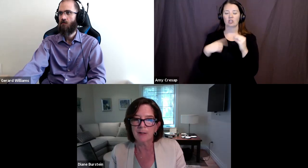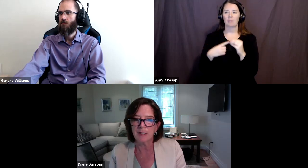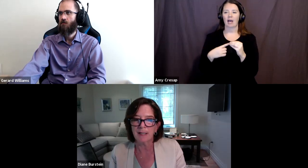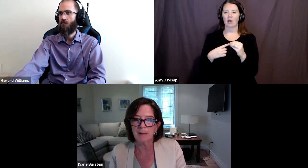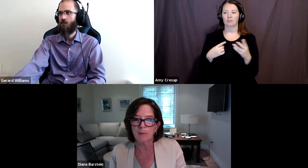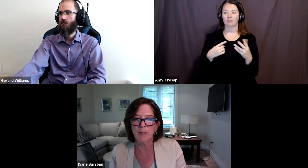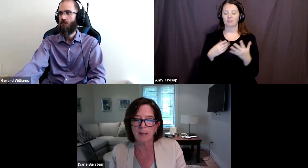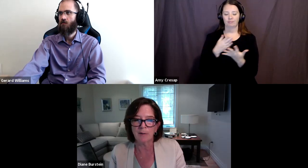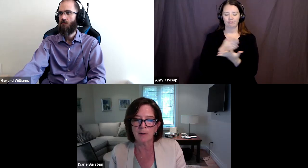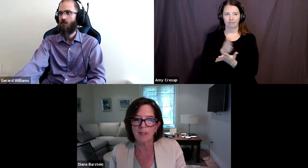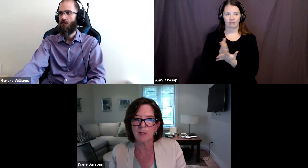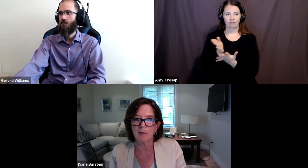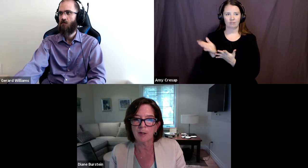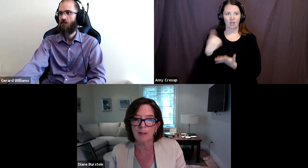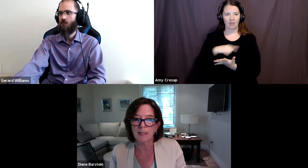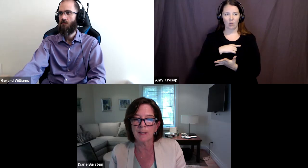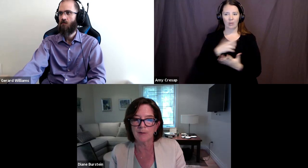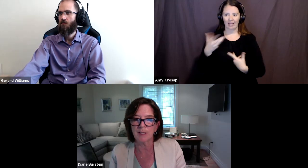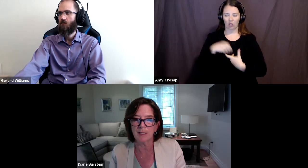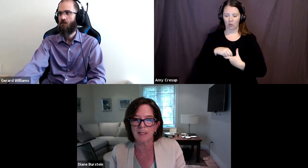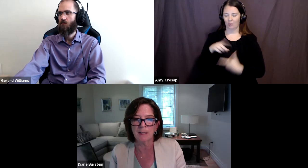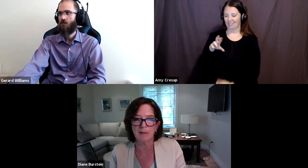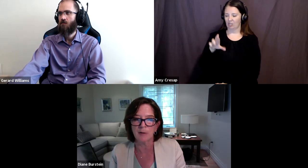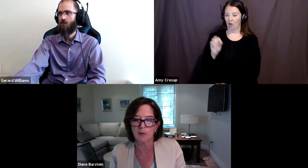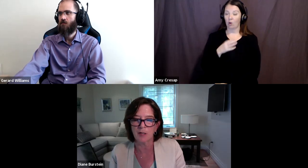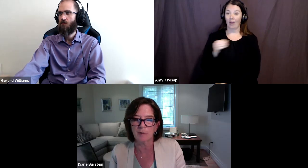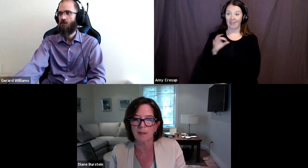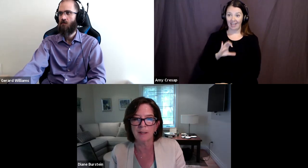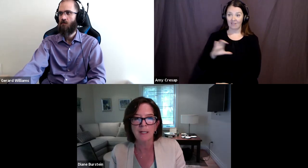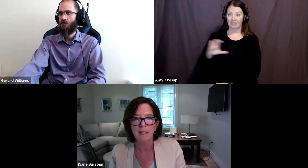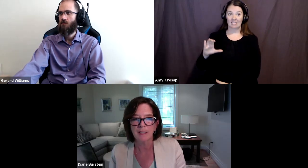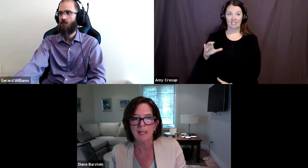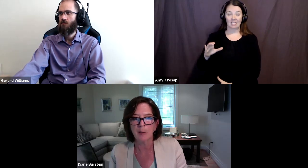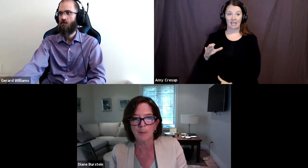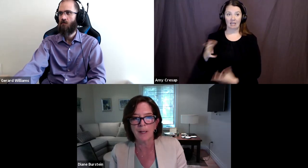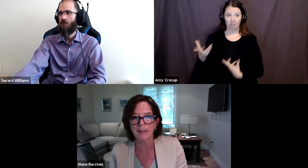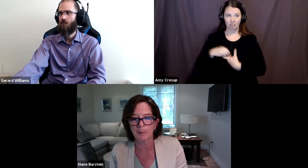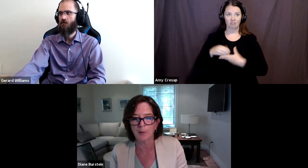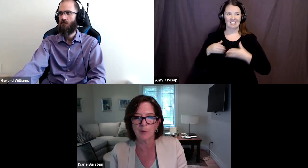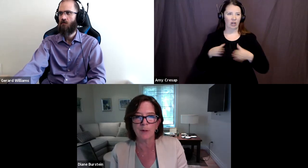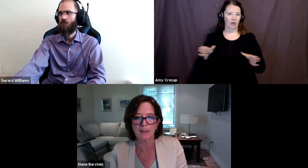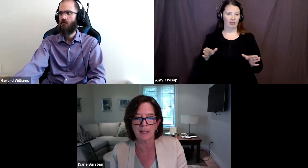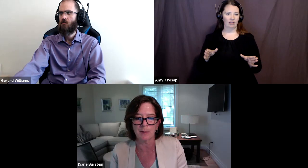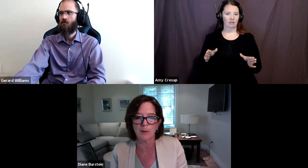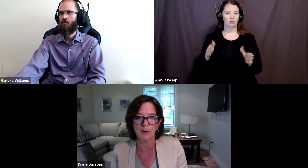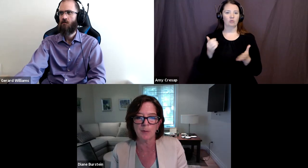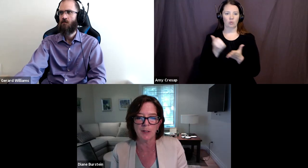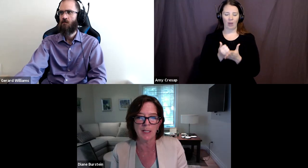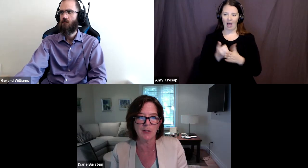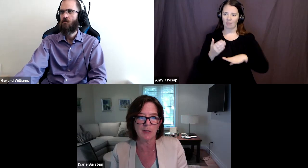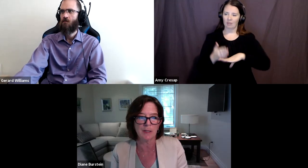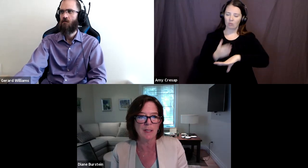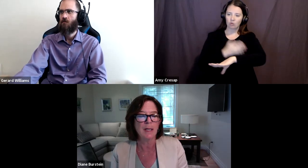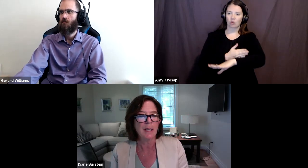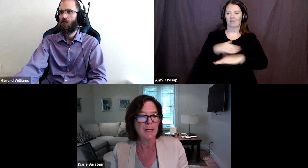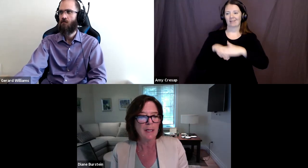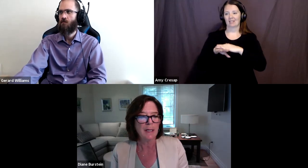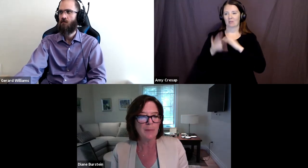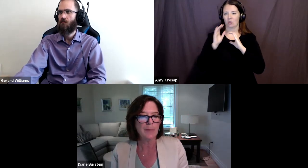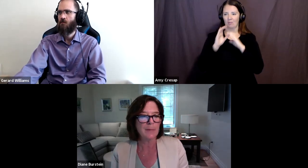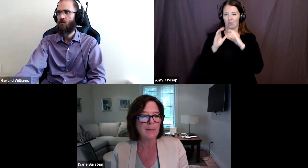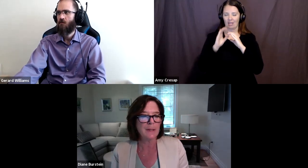areas that we cover at DRO that the FCC covers generally to help improve accessible communications.